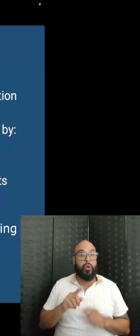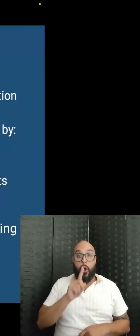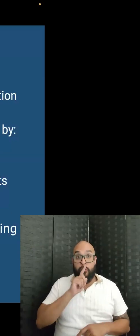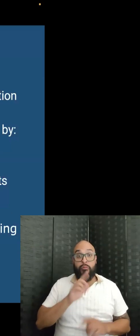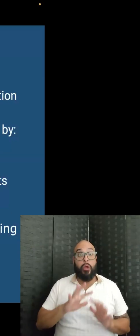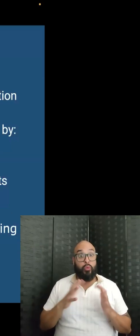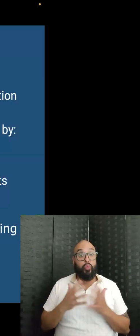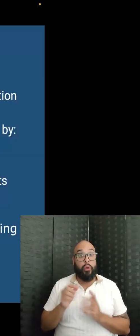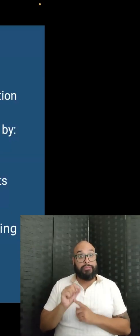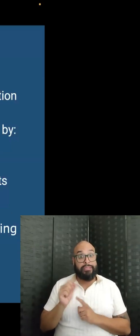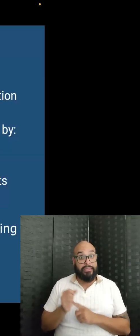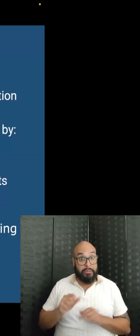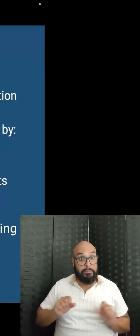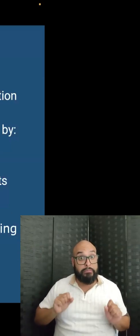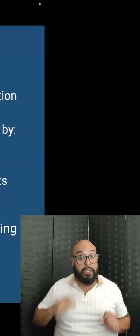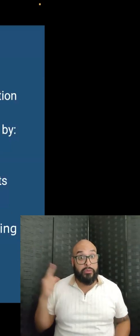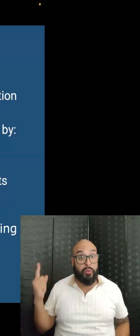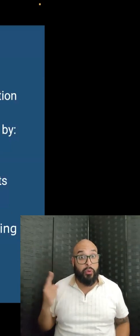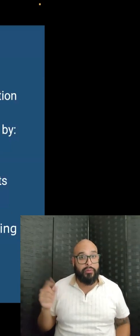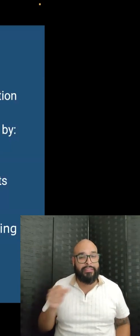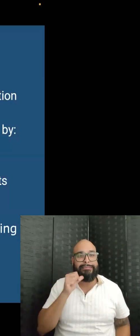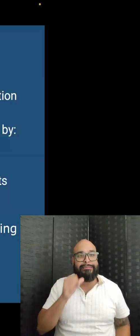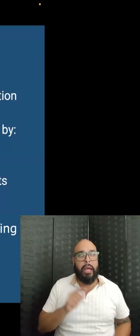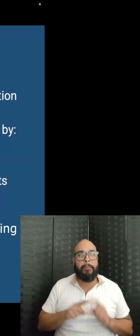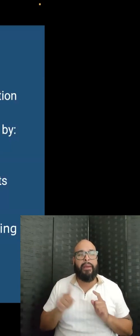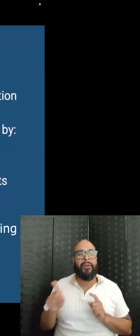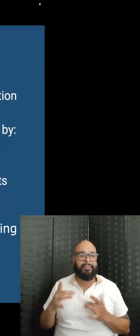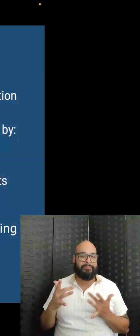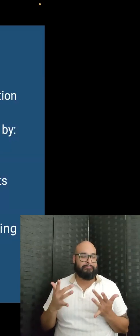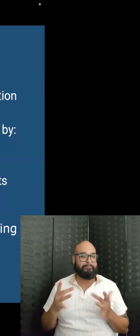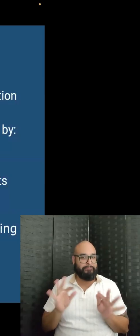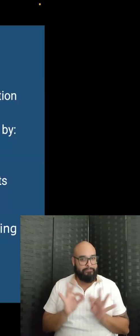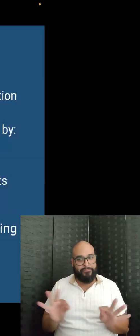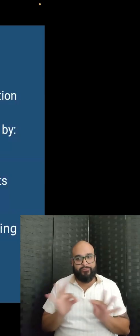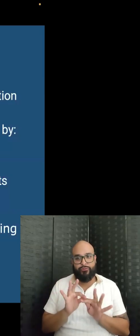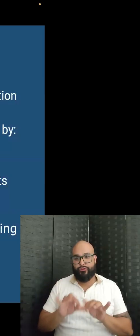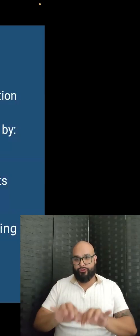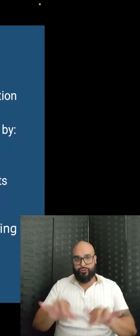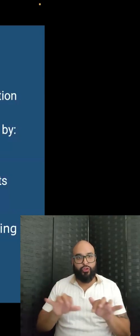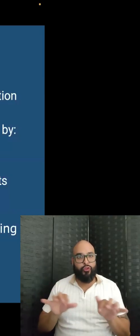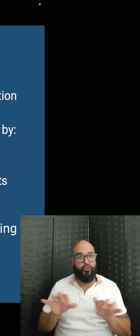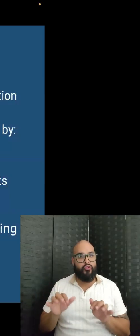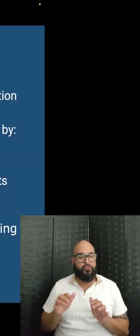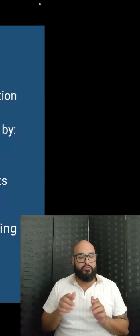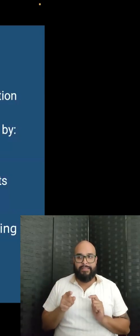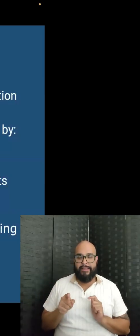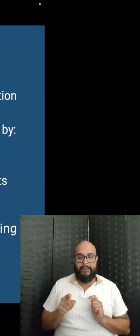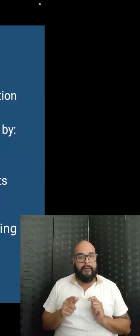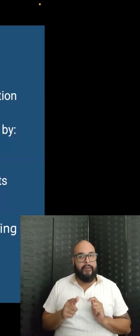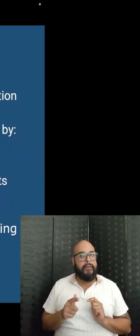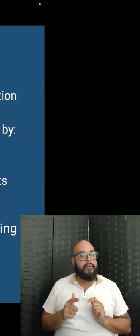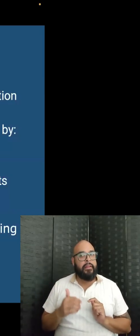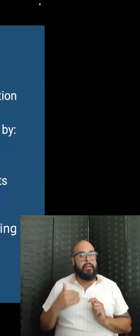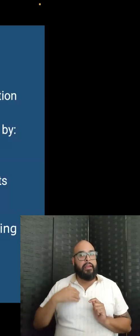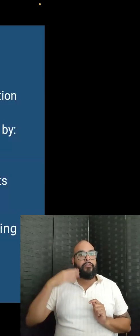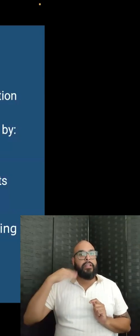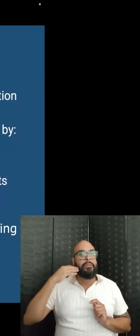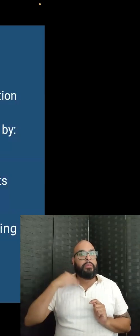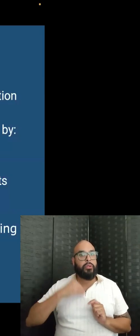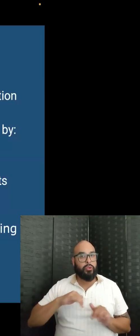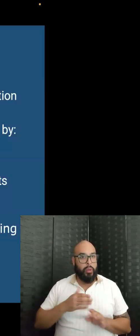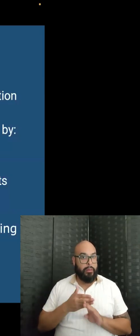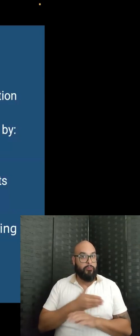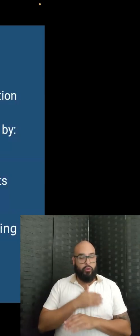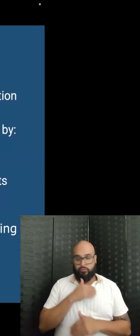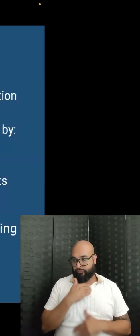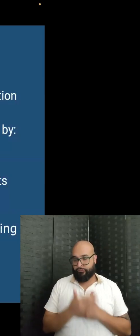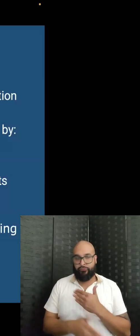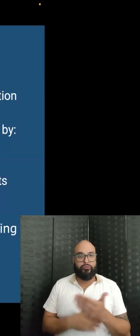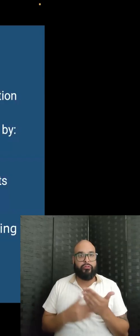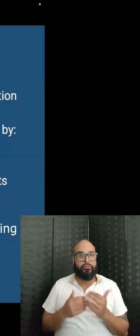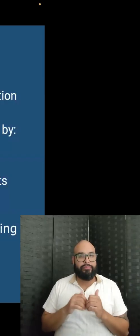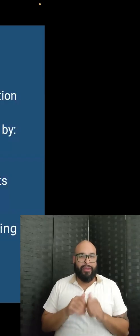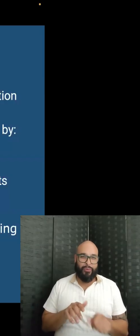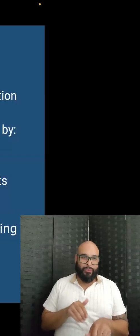very pertinent to have done this and have some experience doing it before we just, haul off and gung ho go at it.